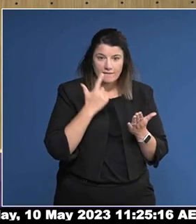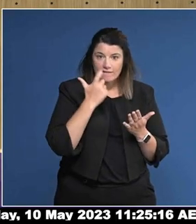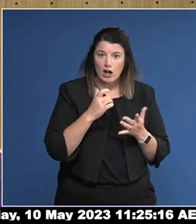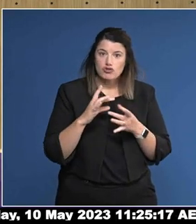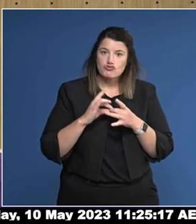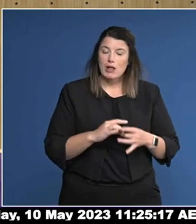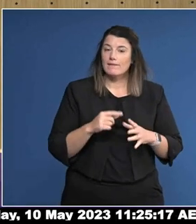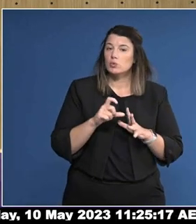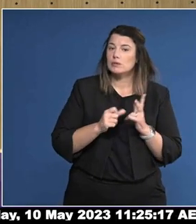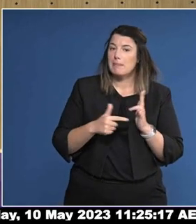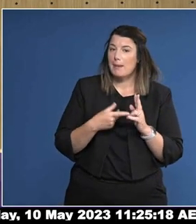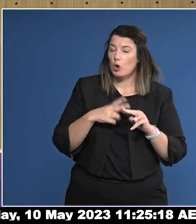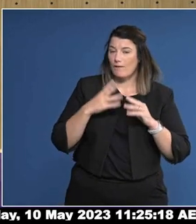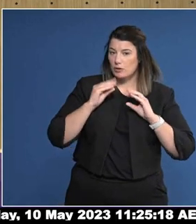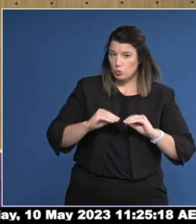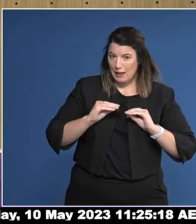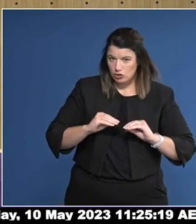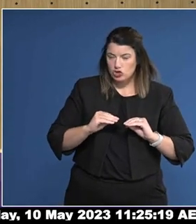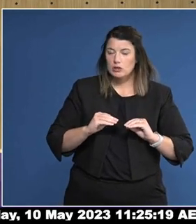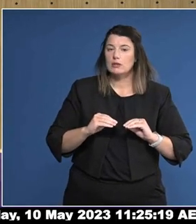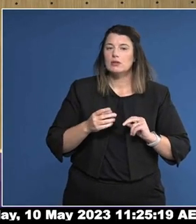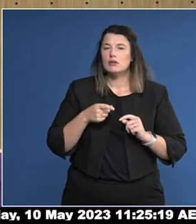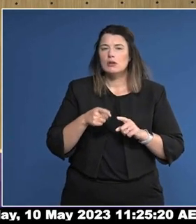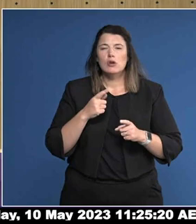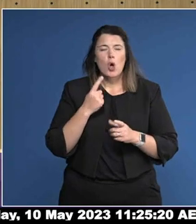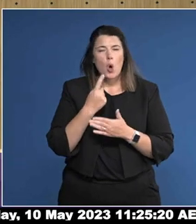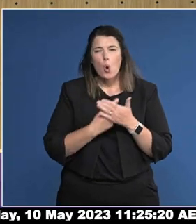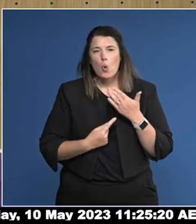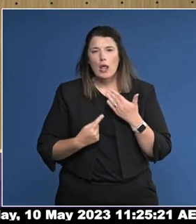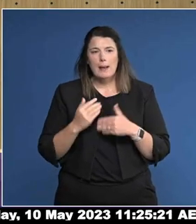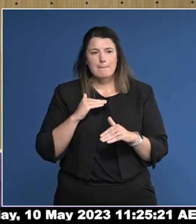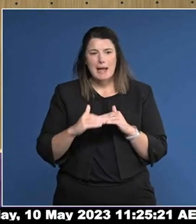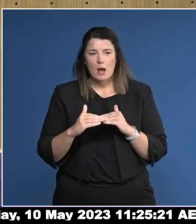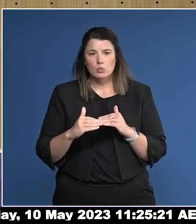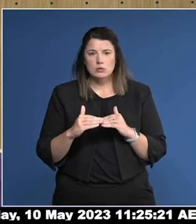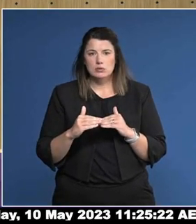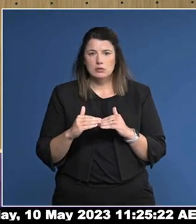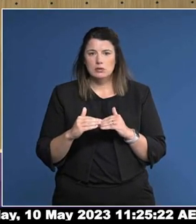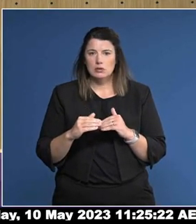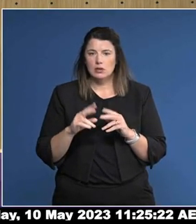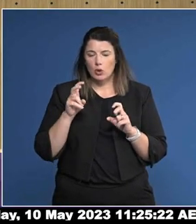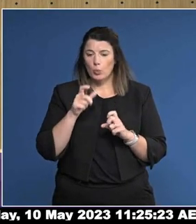They were mainly in relation to the definition of 'vulnerable' - 'vulnerable